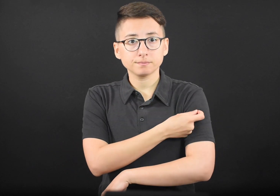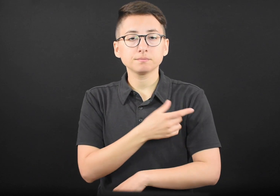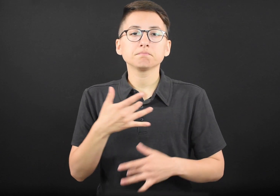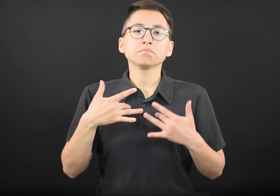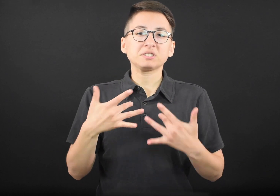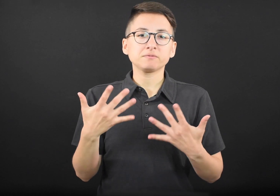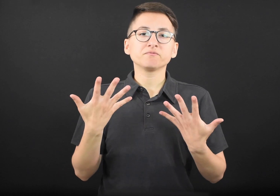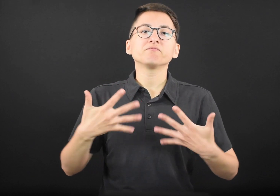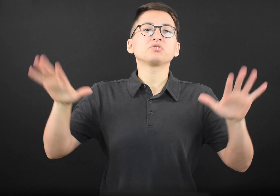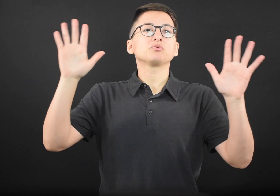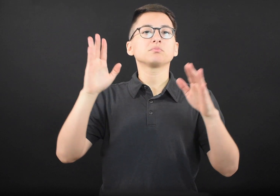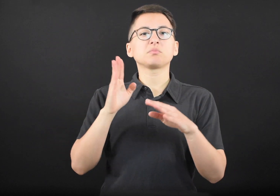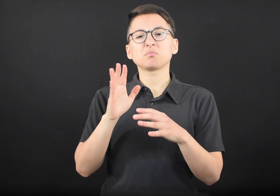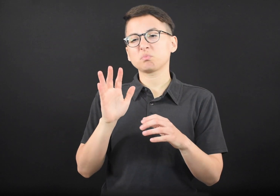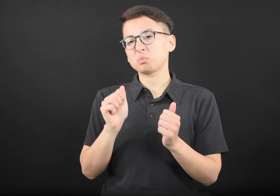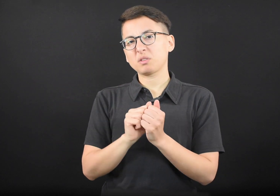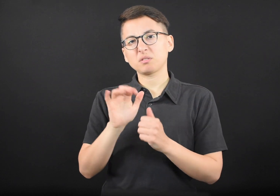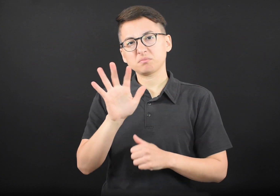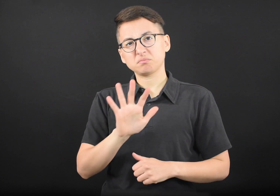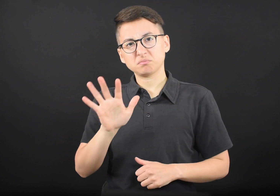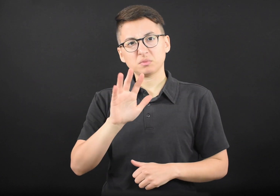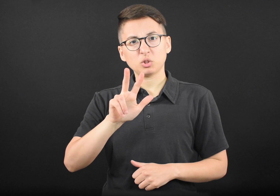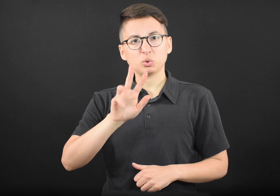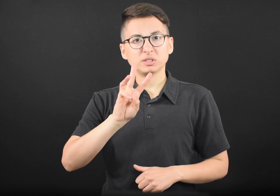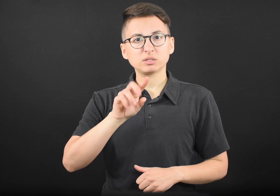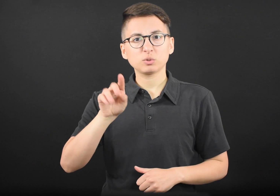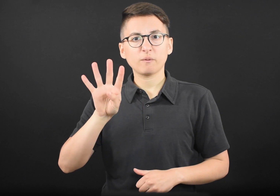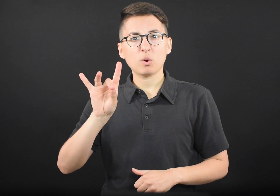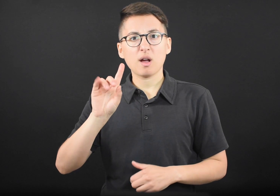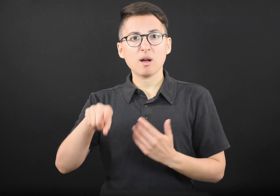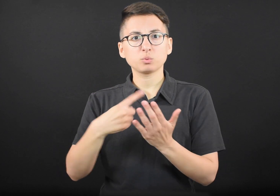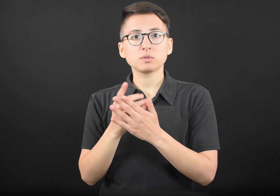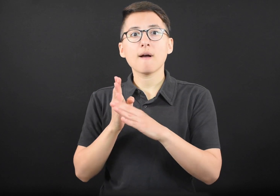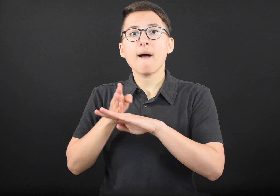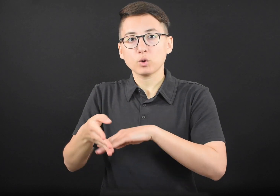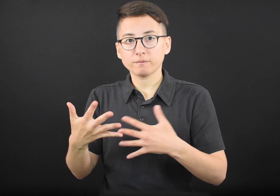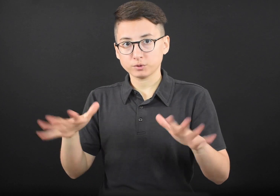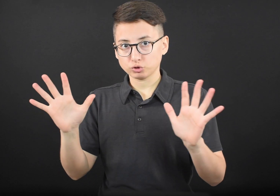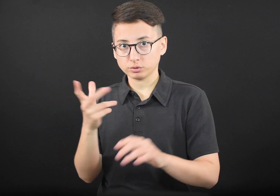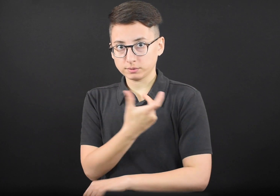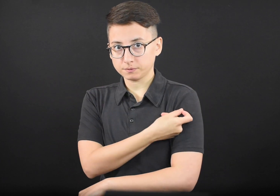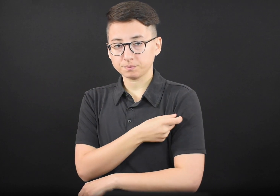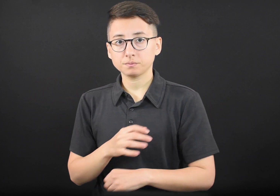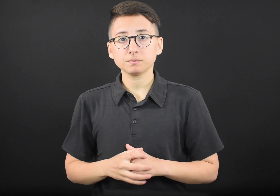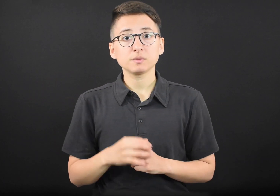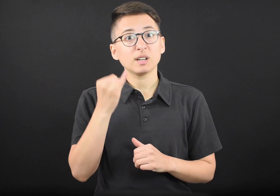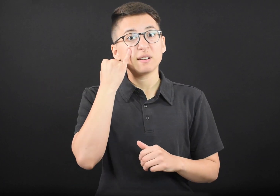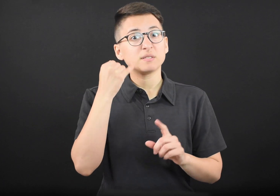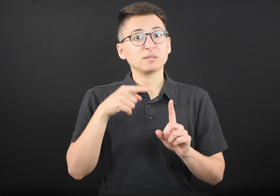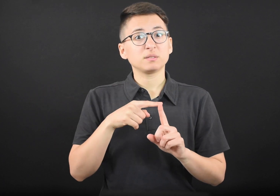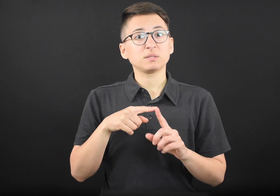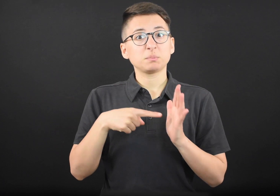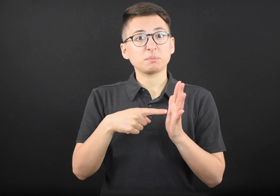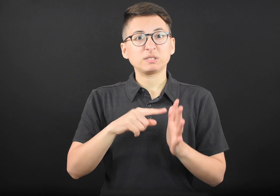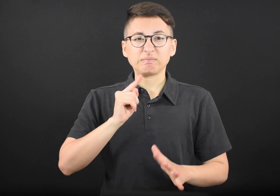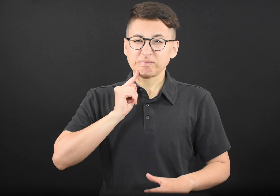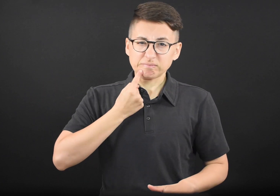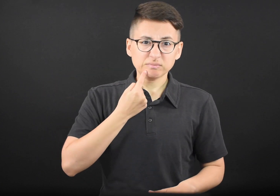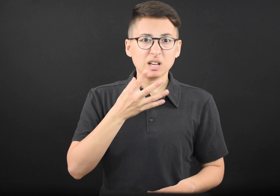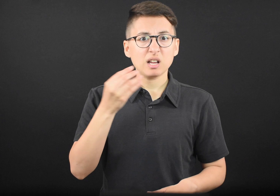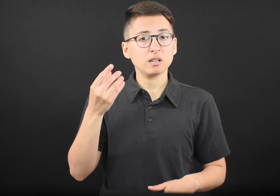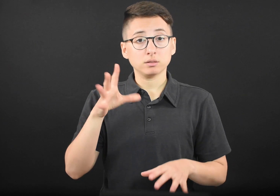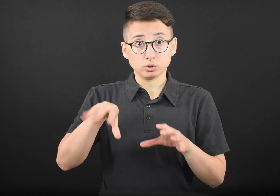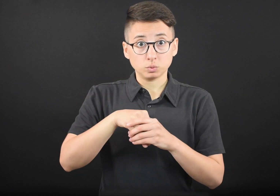within 36-48 hours after receiving the vaccine. If symptoms are severe and include difficulty